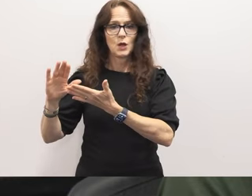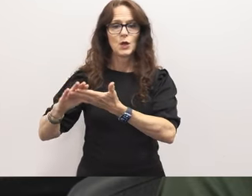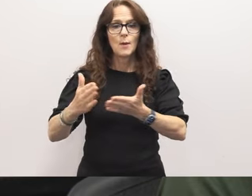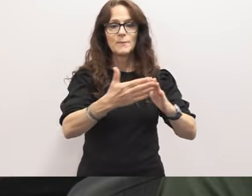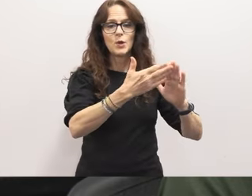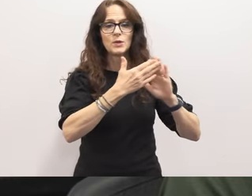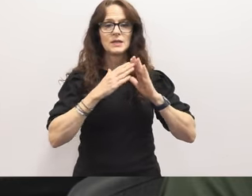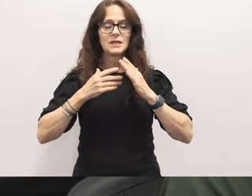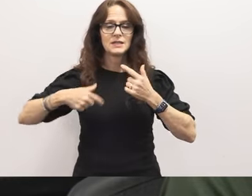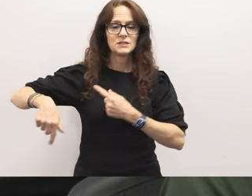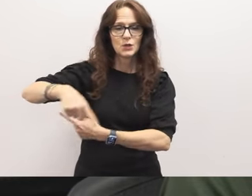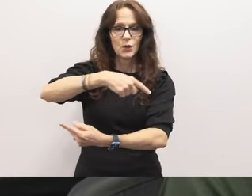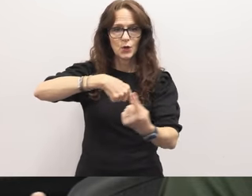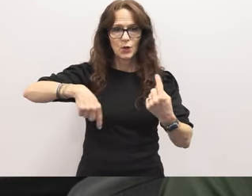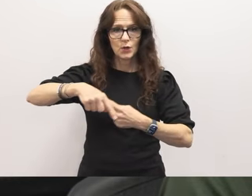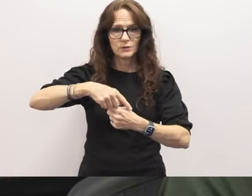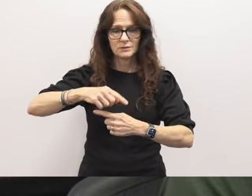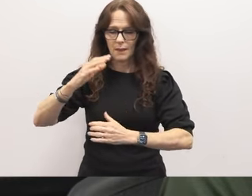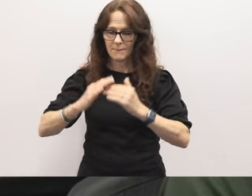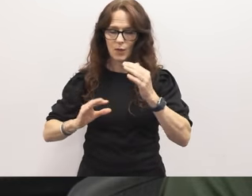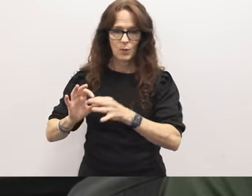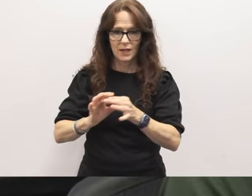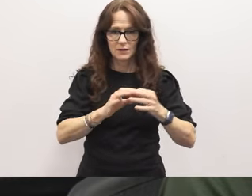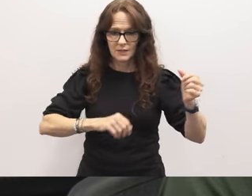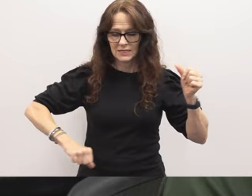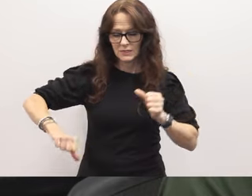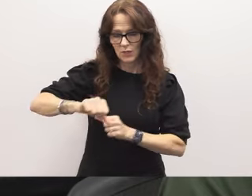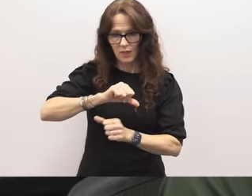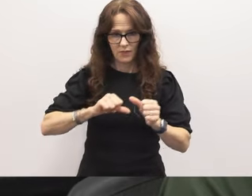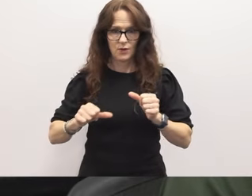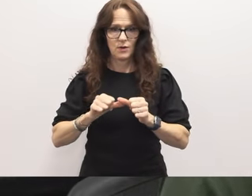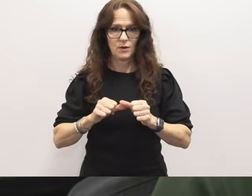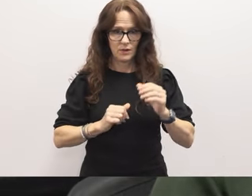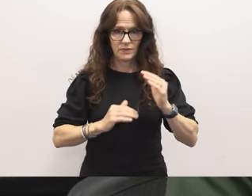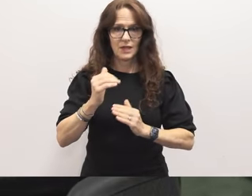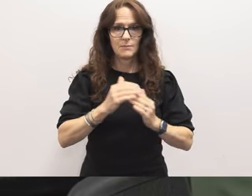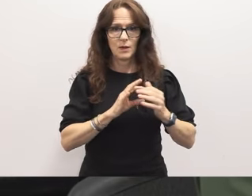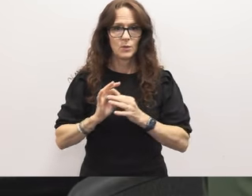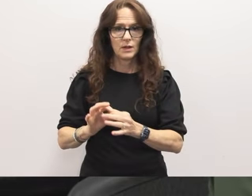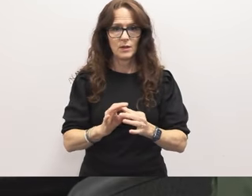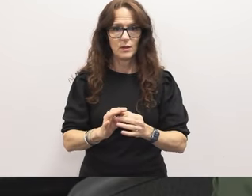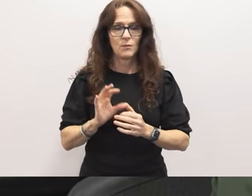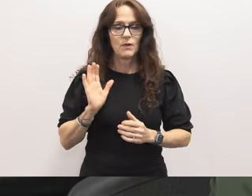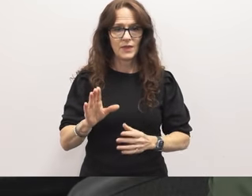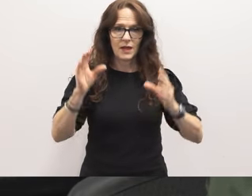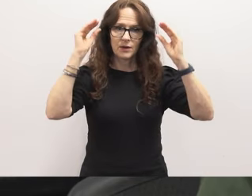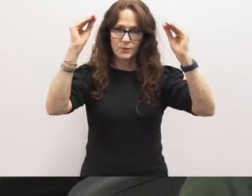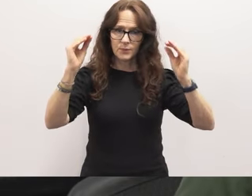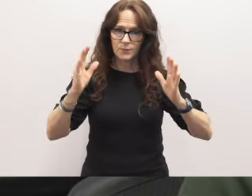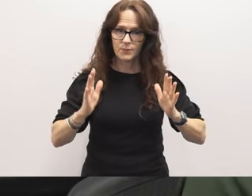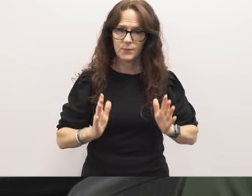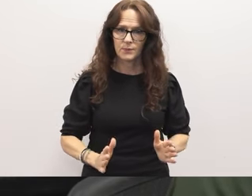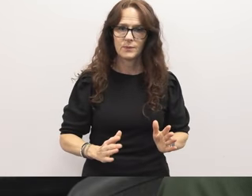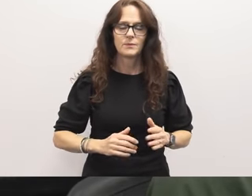where they get to know one another, they build relationships with one another and they certainly build relationships with their instructors, their teachers.